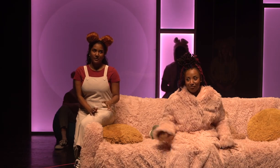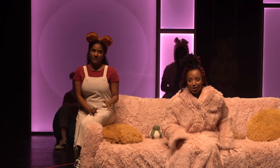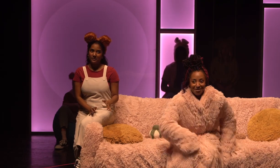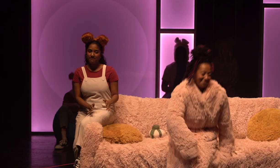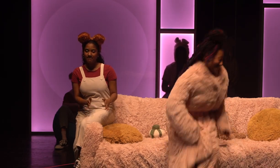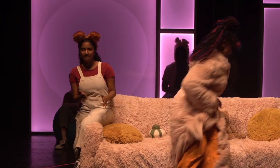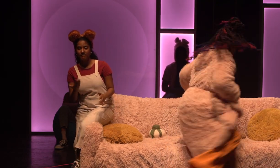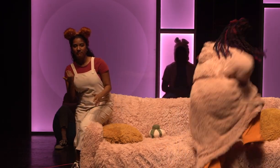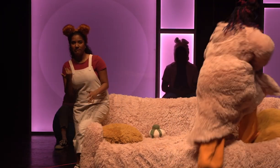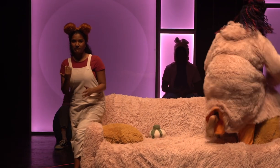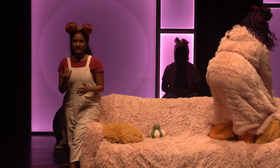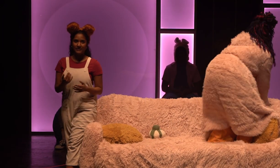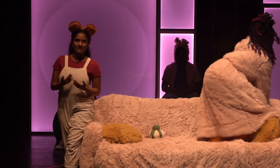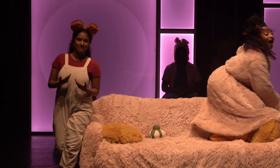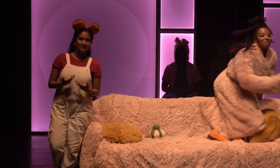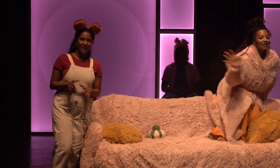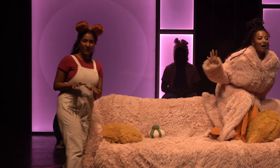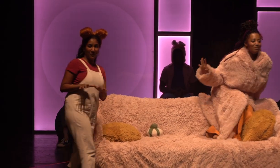Don't get me wrong though, there have been a couple of awkward moments.